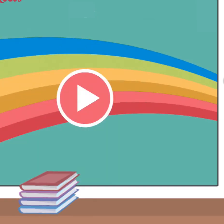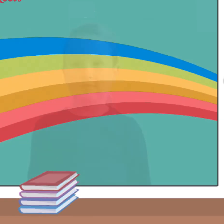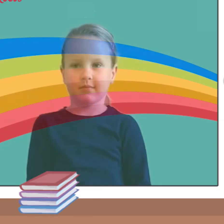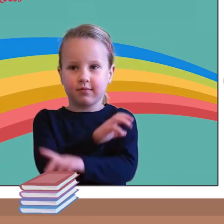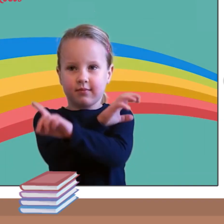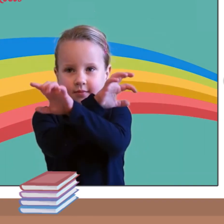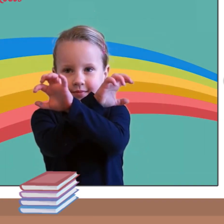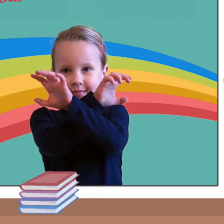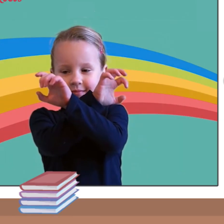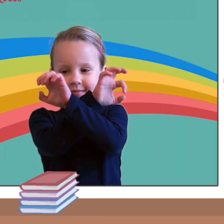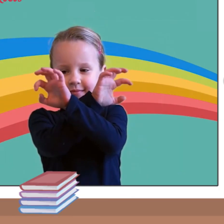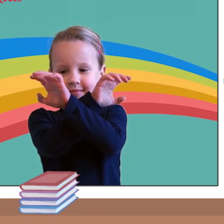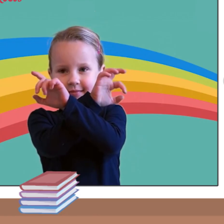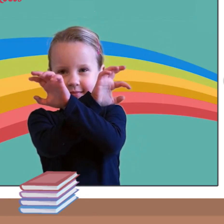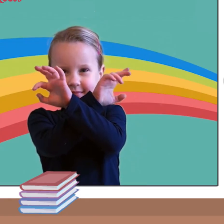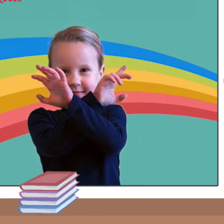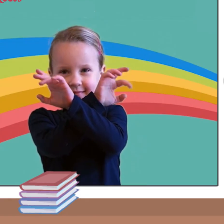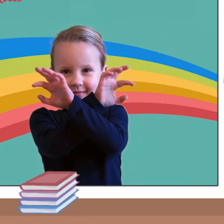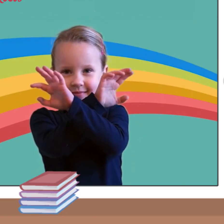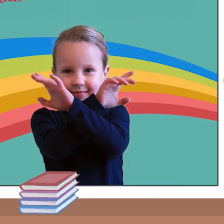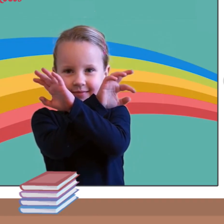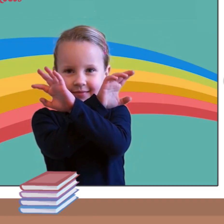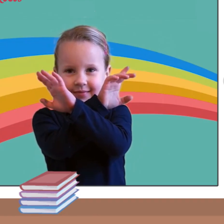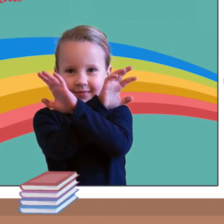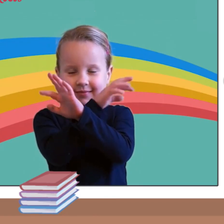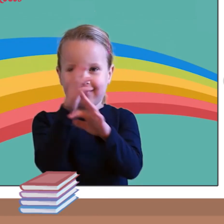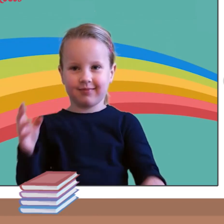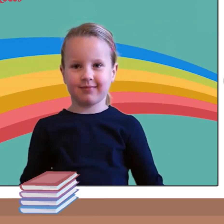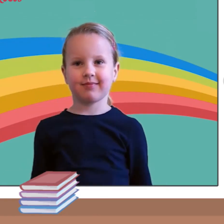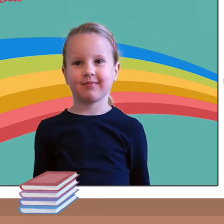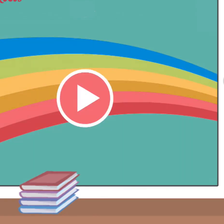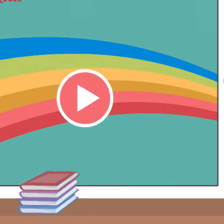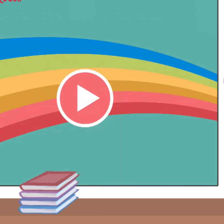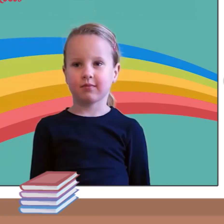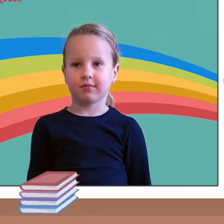Spider